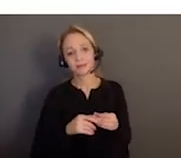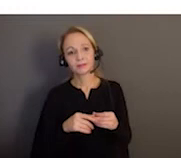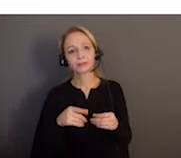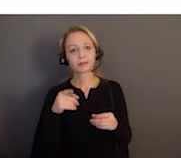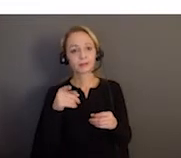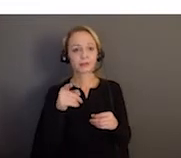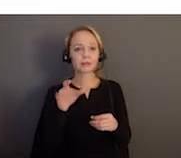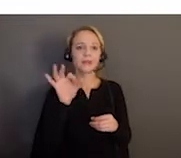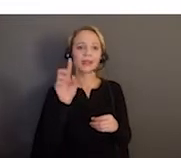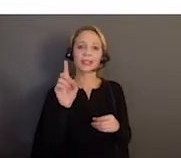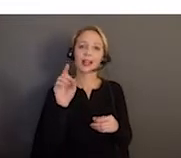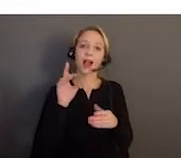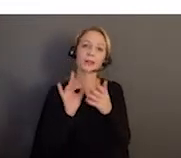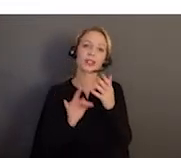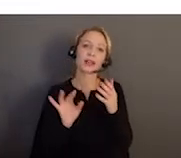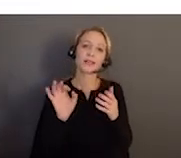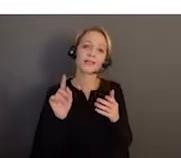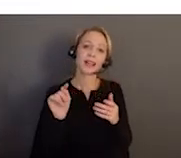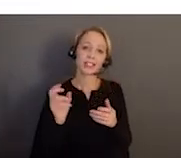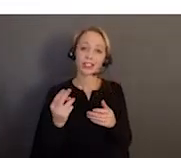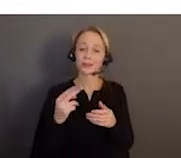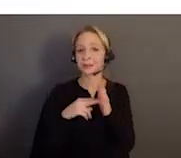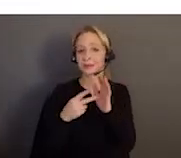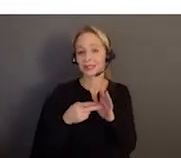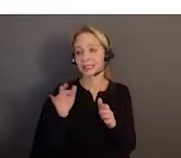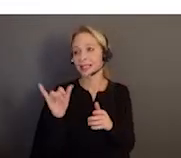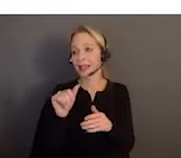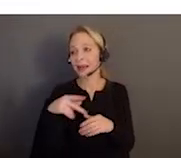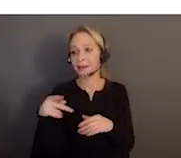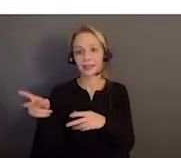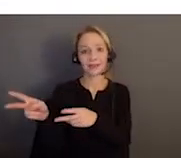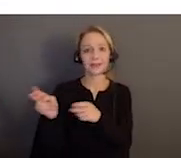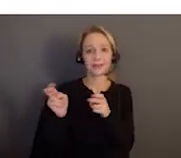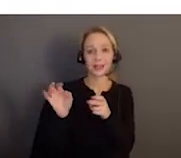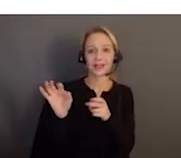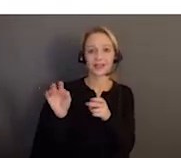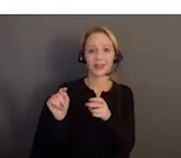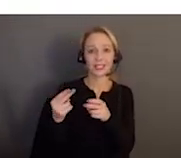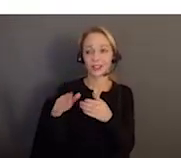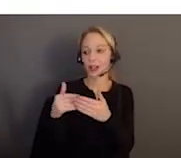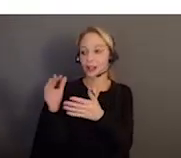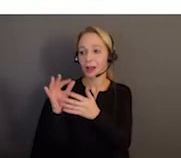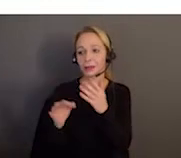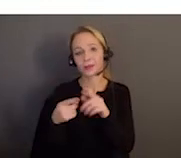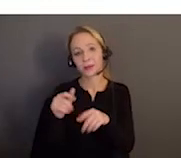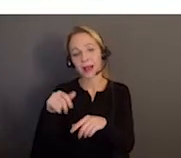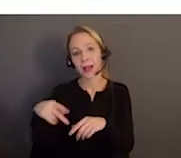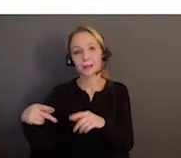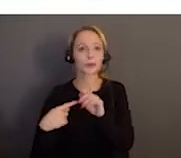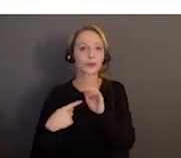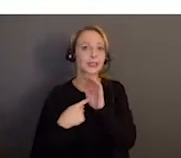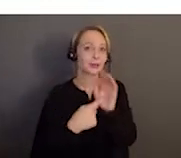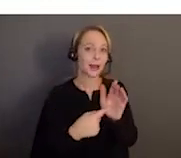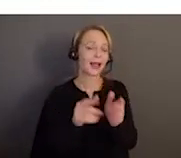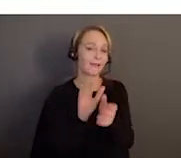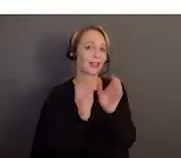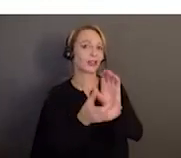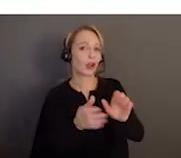THESE ARE WHEN YOUR APP IS ACTUALLY FETCHING THE OPTIONS FROM THE APP TO DISPLAY TO BE CONFIGURED ON THE